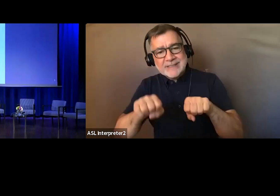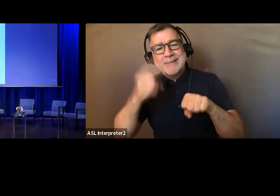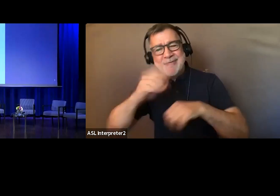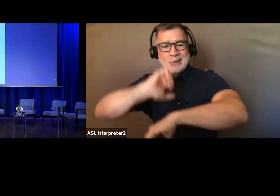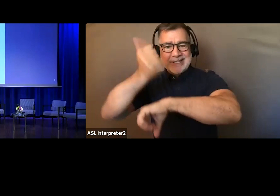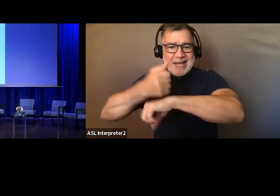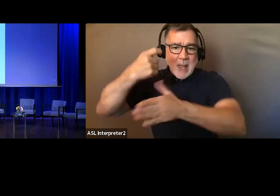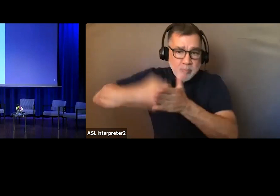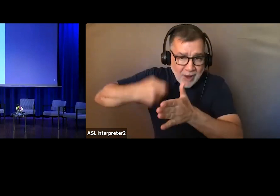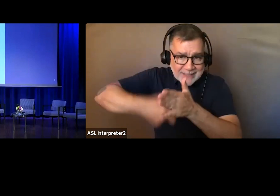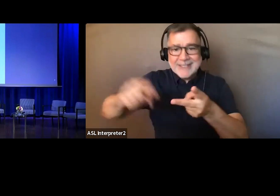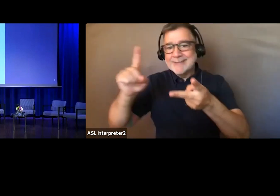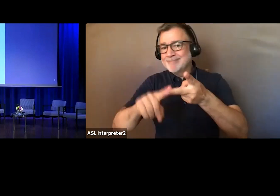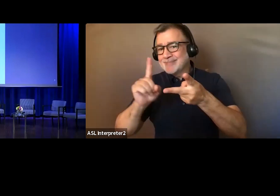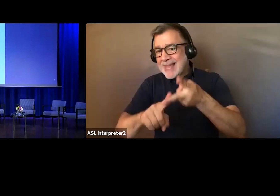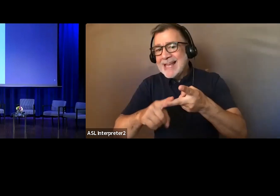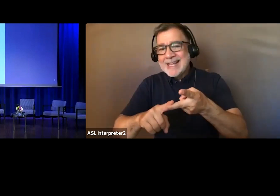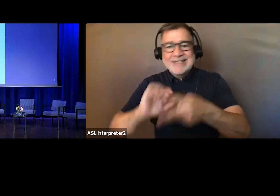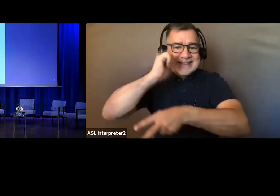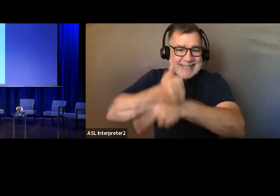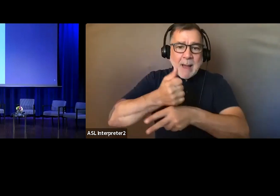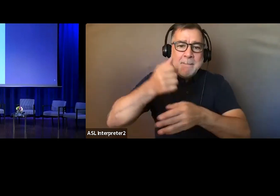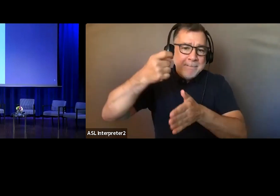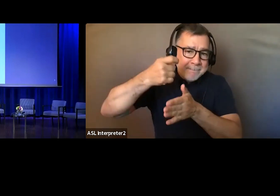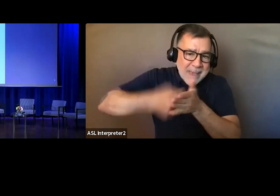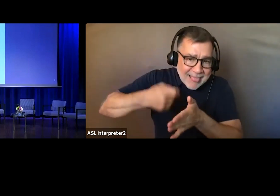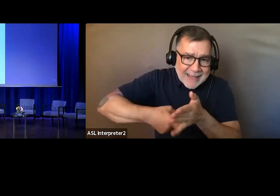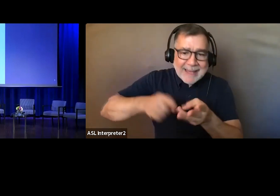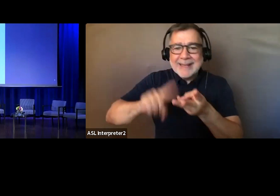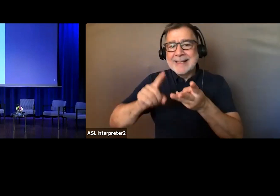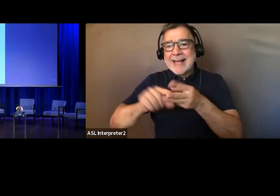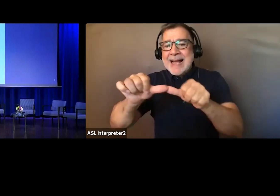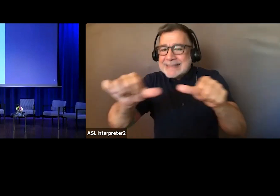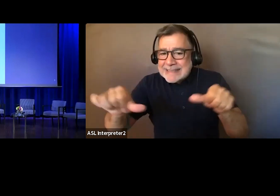to do billing, to do space measurement, all those programs. That's my group.